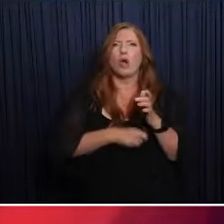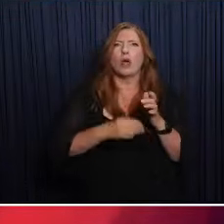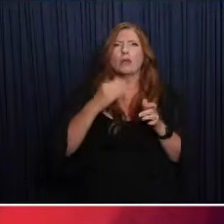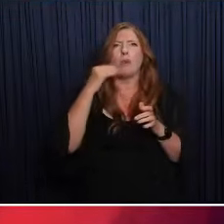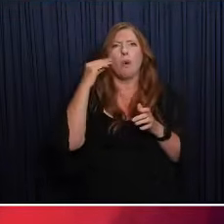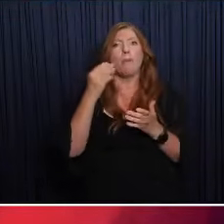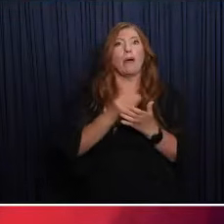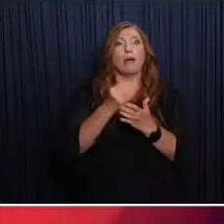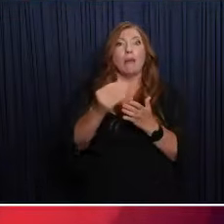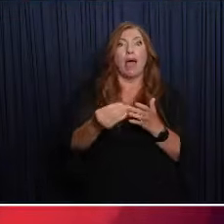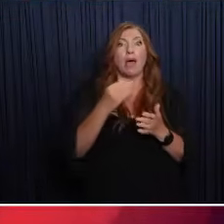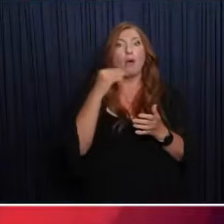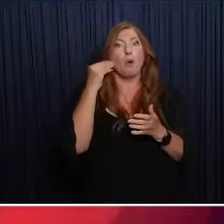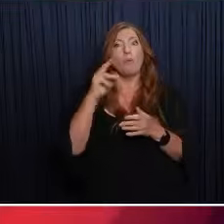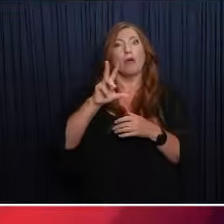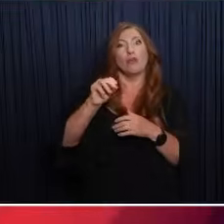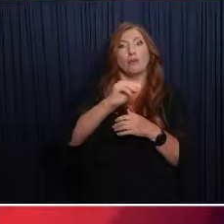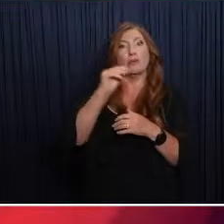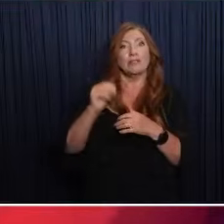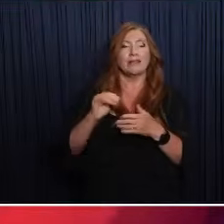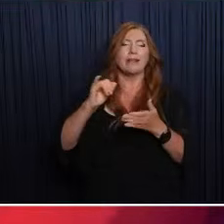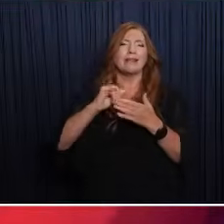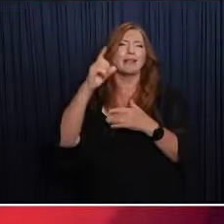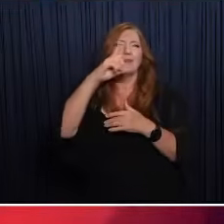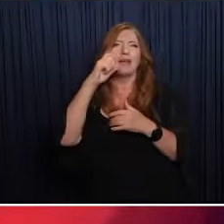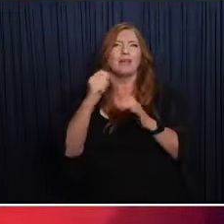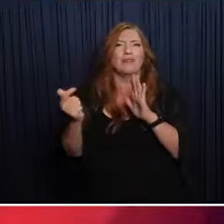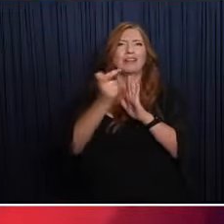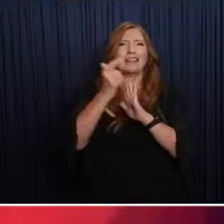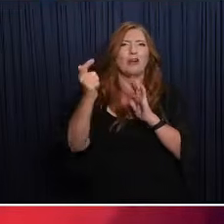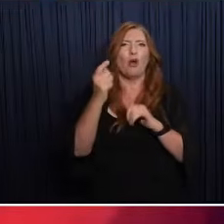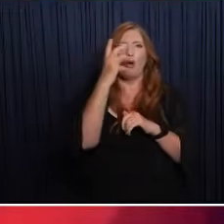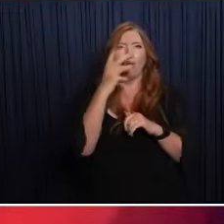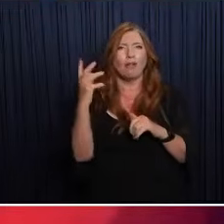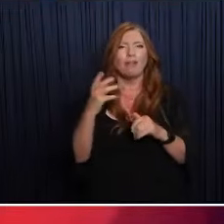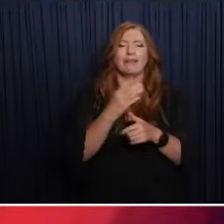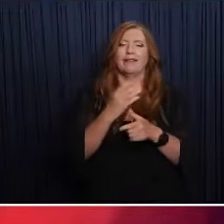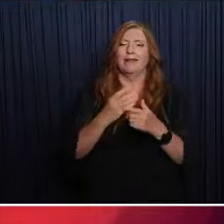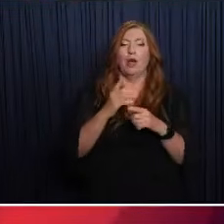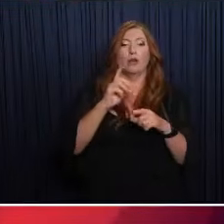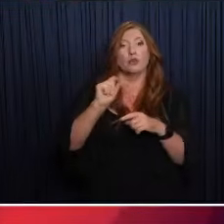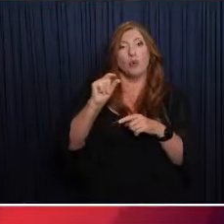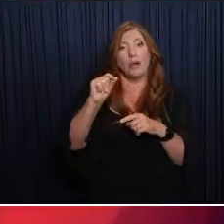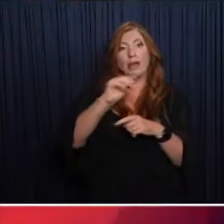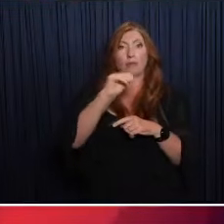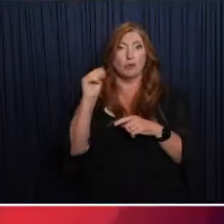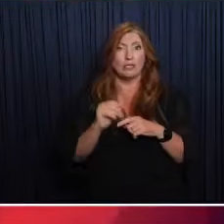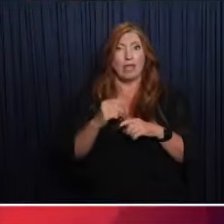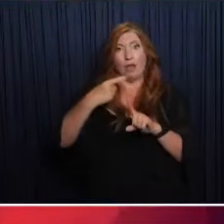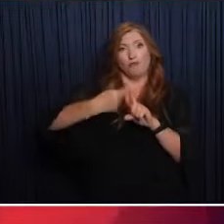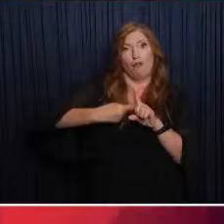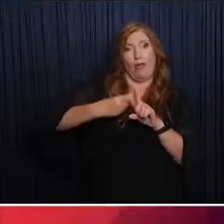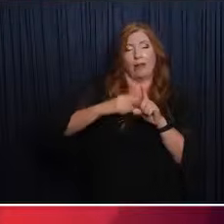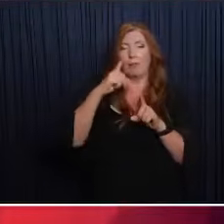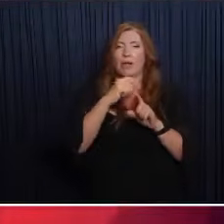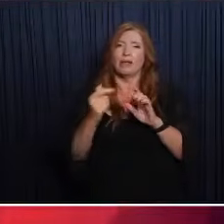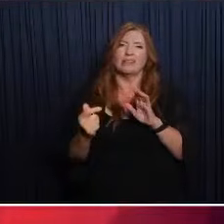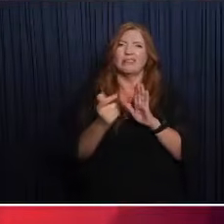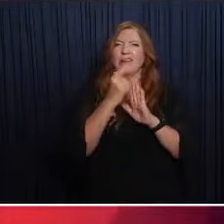SURVEY THAT CAME OUT AND 30% OF THE COST OF HOMES, OF BUYING A HOME IS BECAUSE OF ILLEGALS.